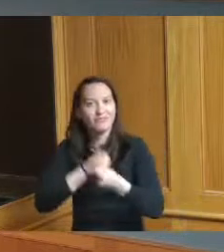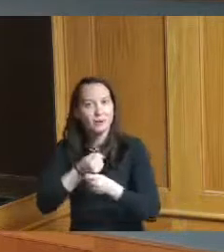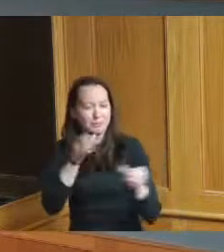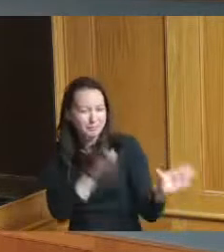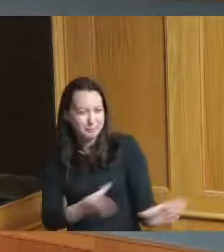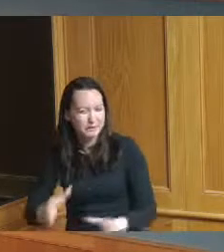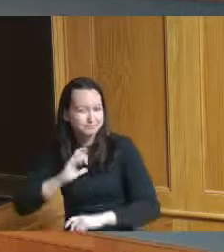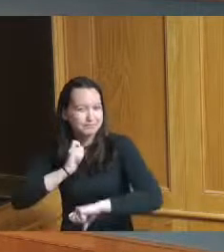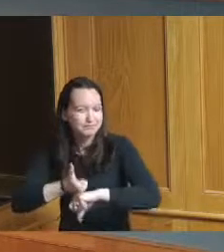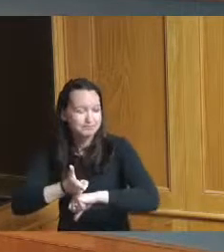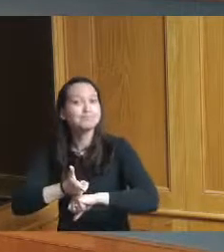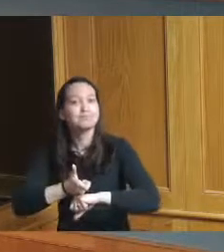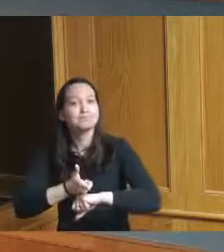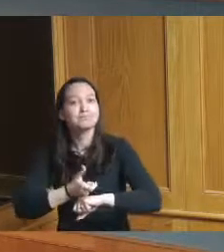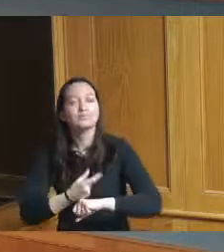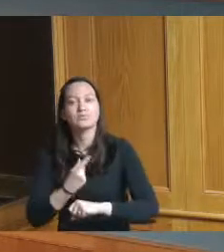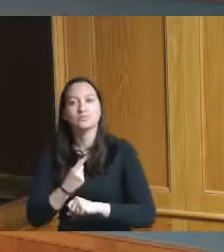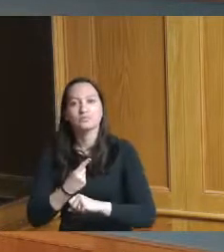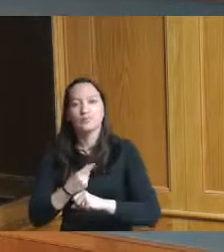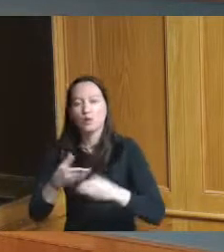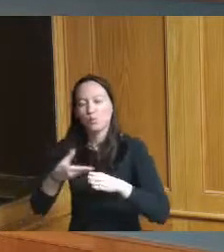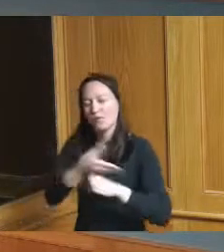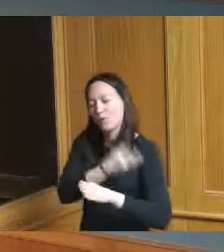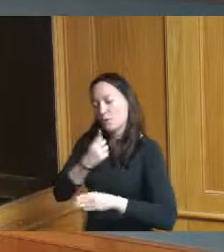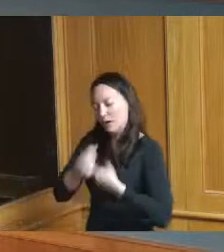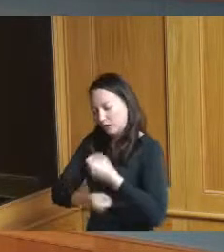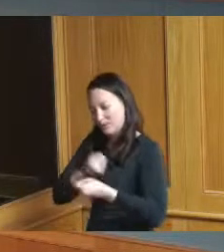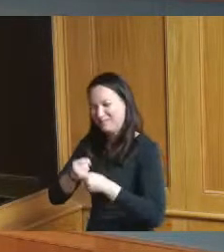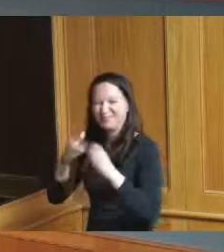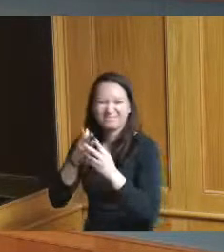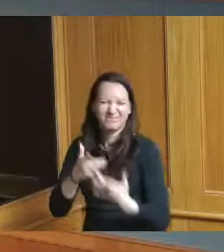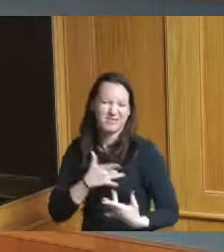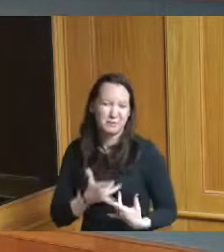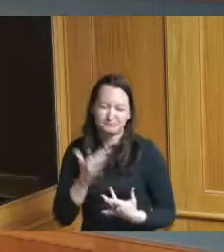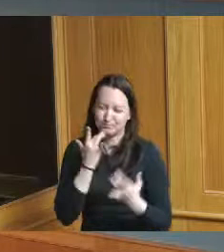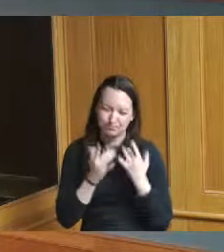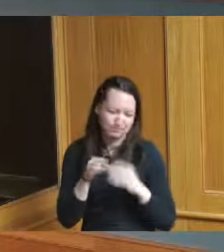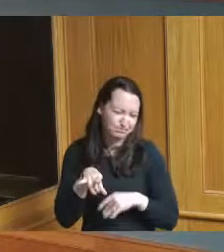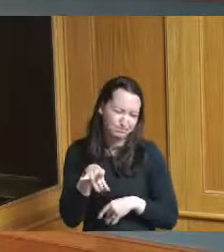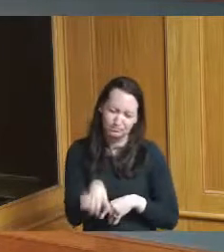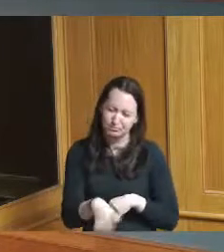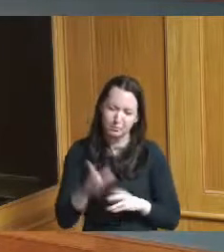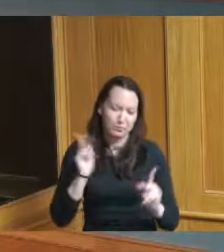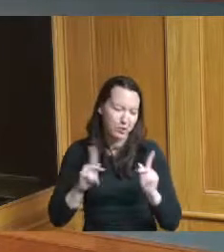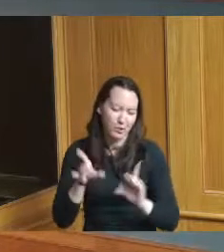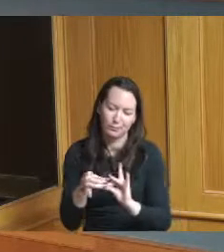up the stage for these one years but often don't get much input from the public on these particular